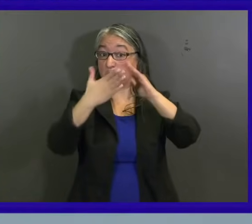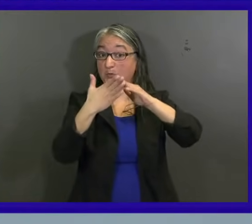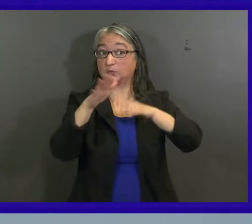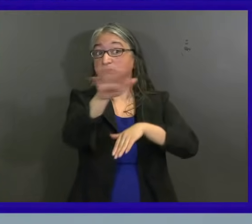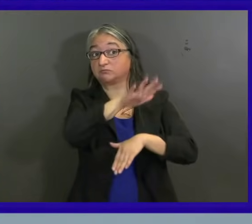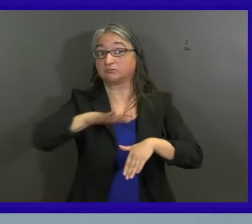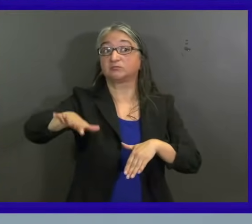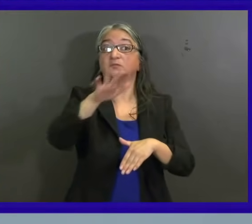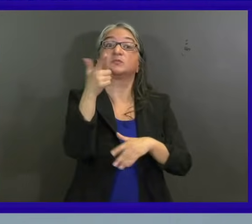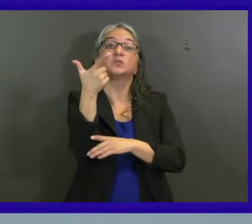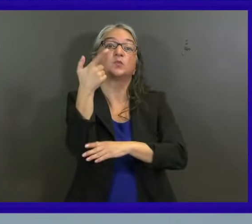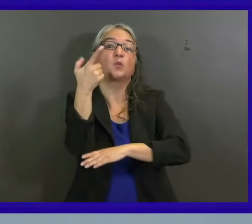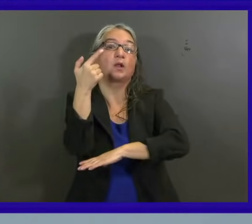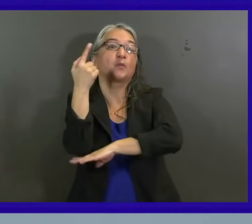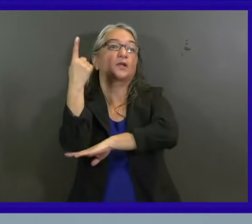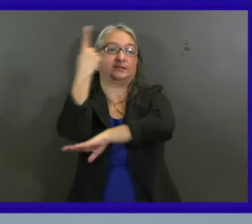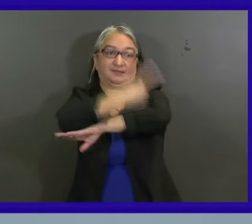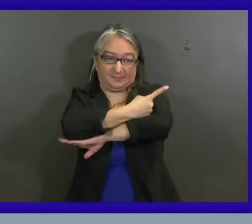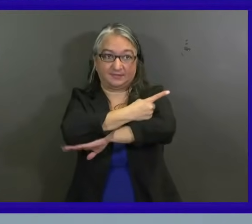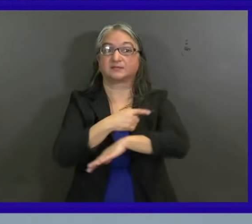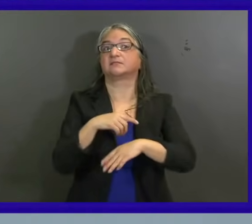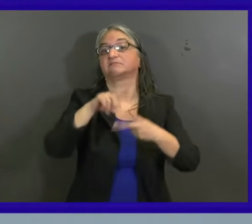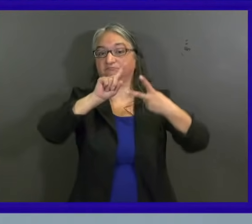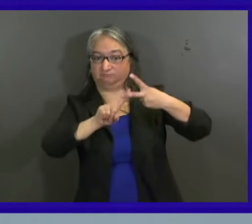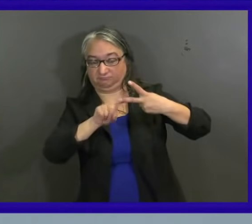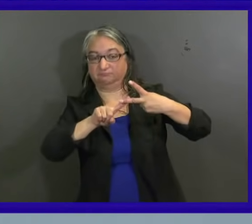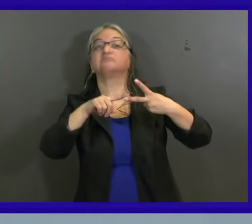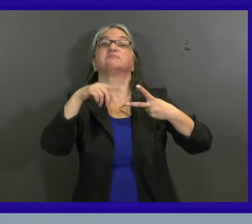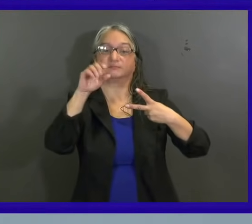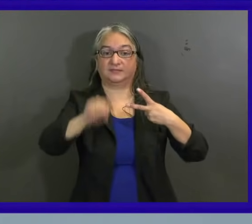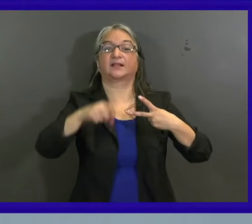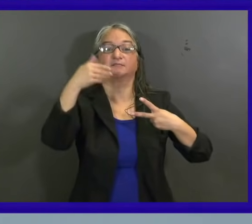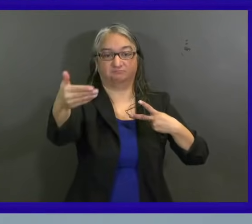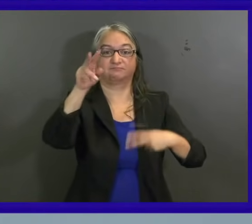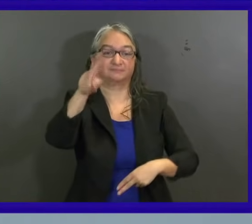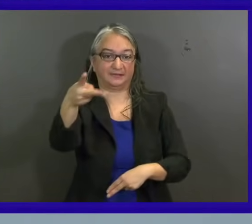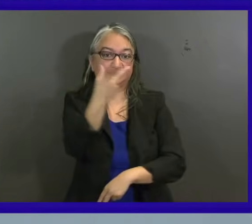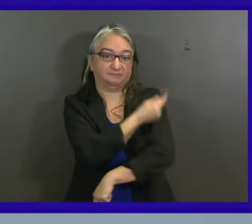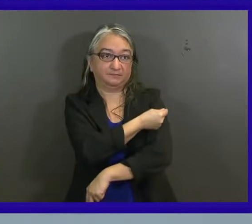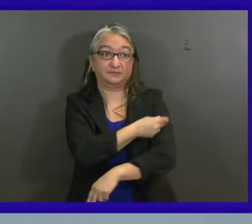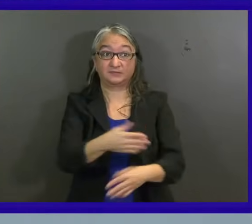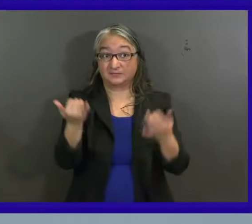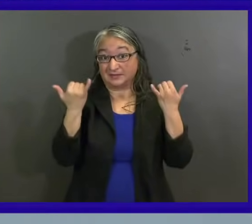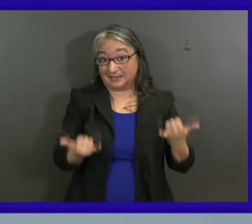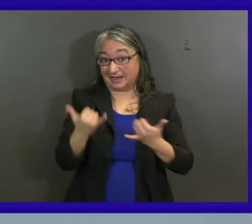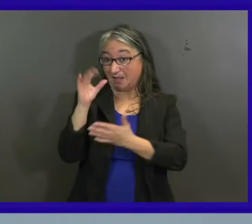but now that omicron is here in manitoba people are worrying about how well they're protected